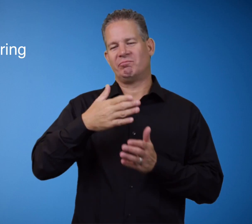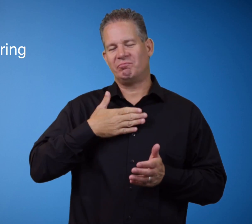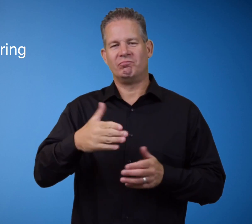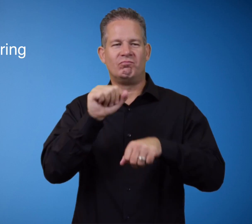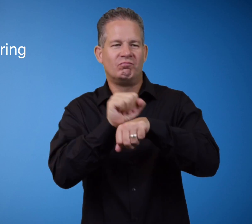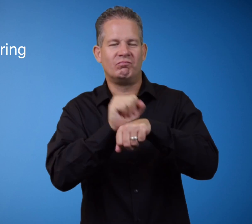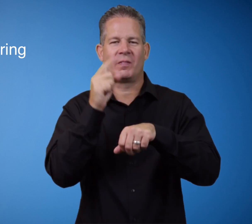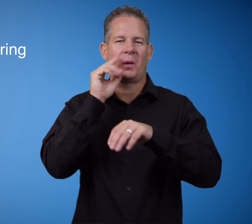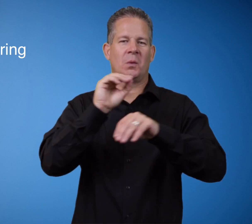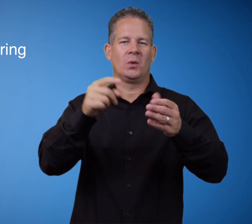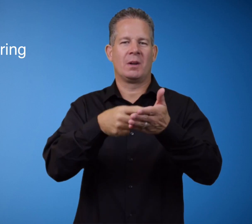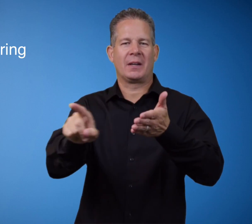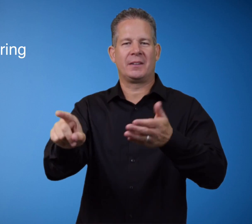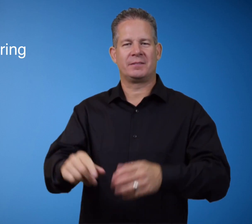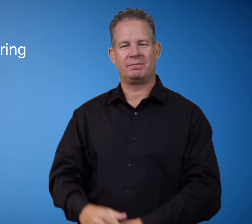Volunteering meaning you are willing to work without pay.